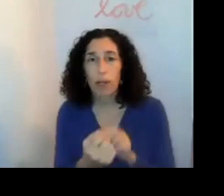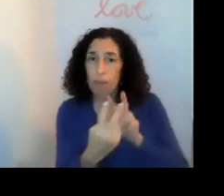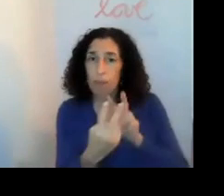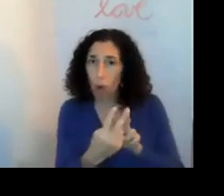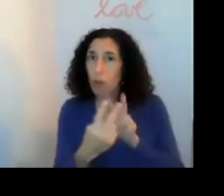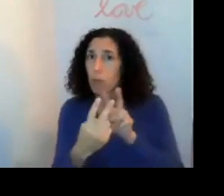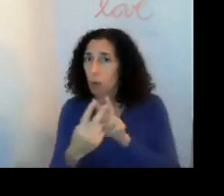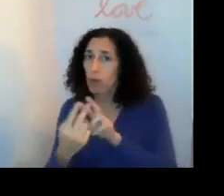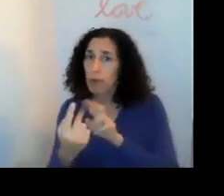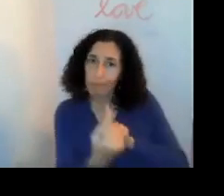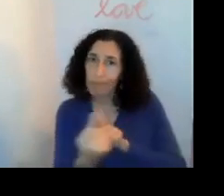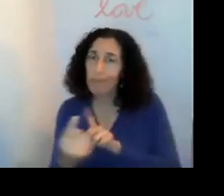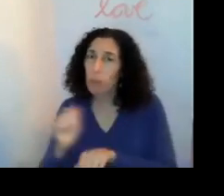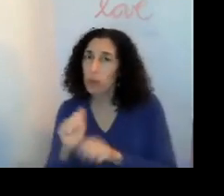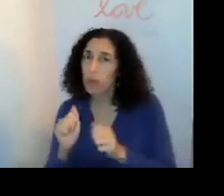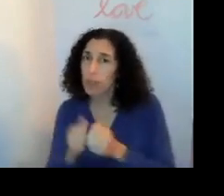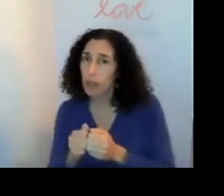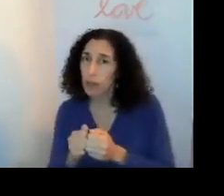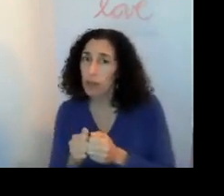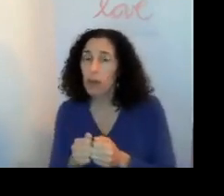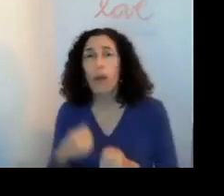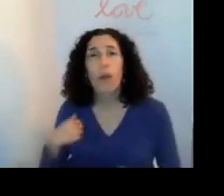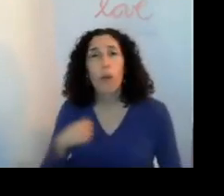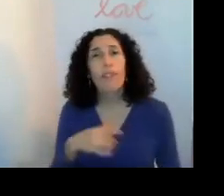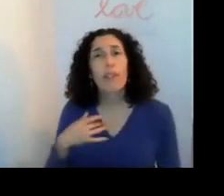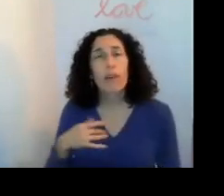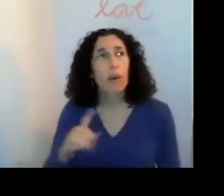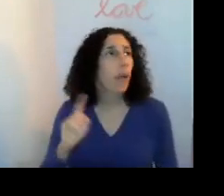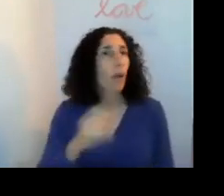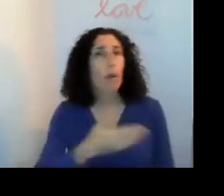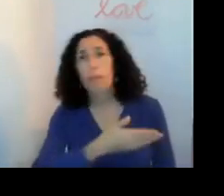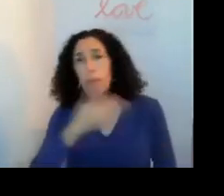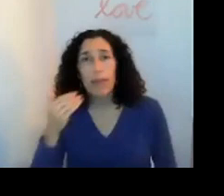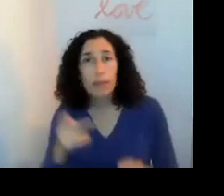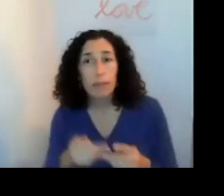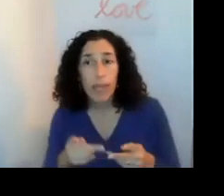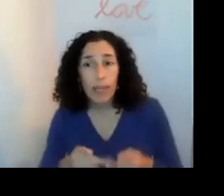to again and again to spend time with one another, and that that time is often shaped